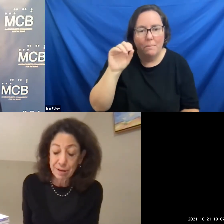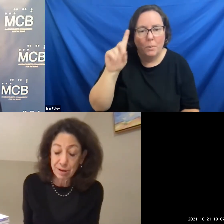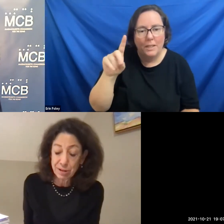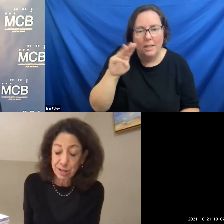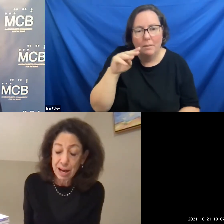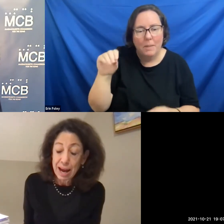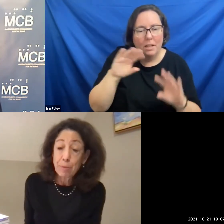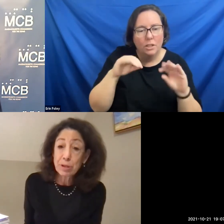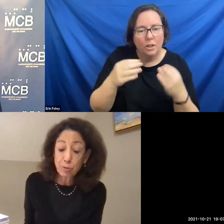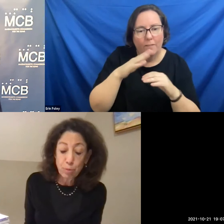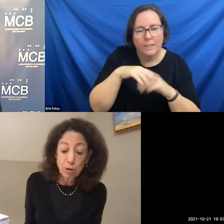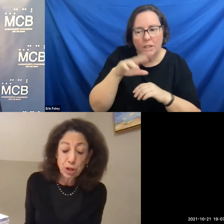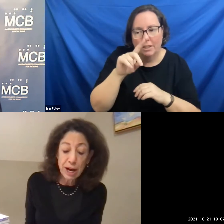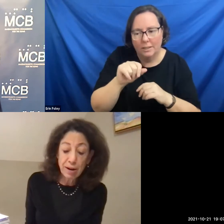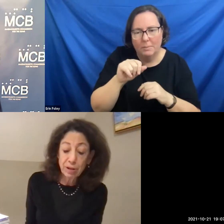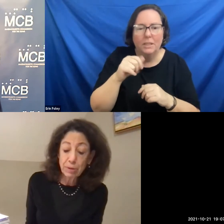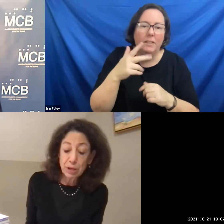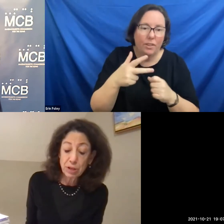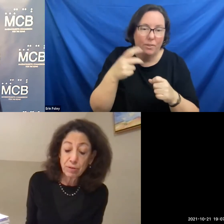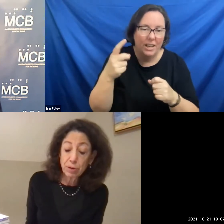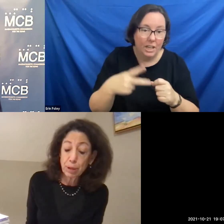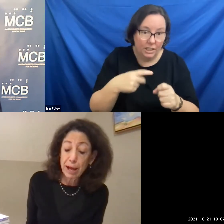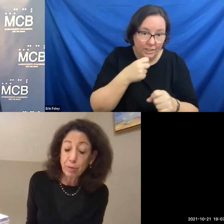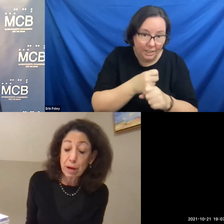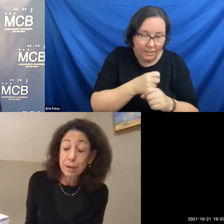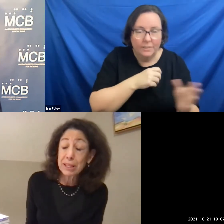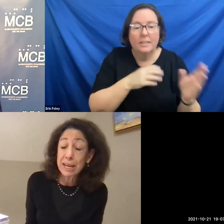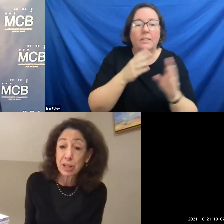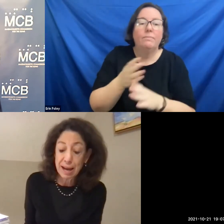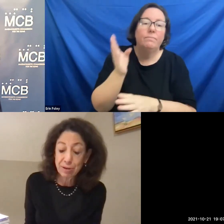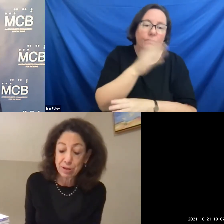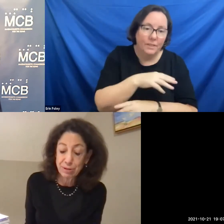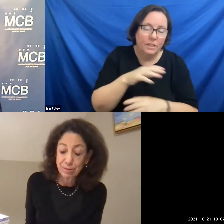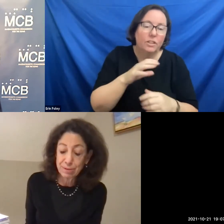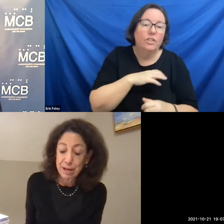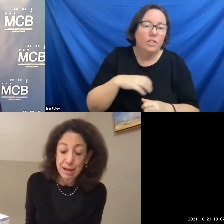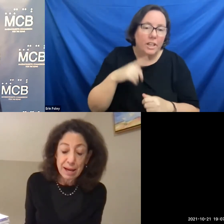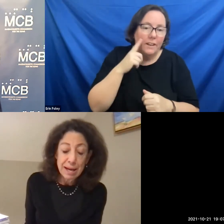years and was a former chair of the Commission for the Blind Rehabilitation Council.